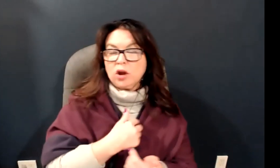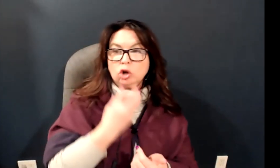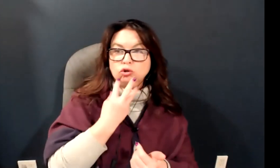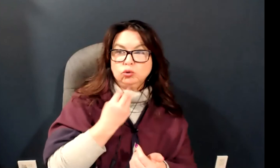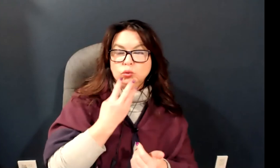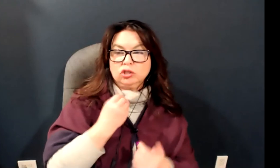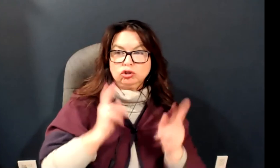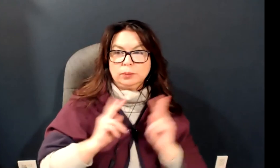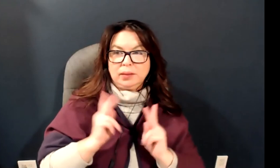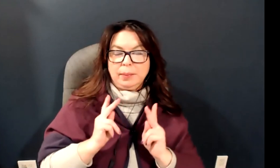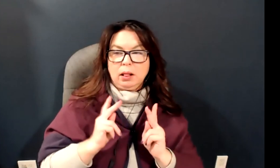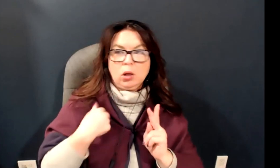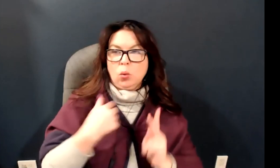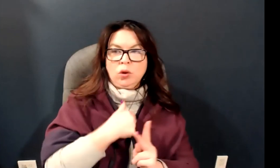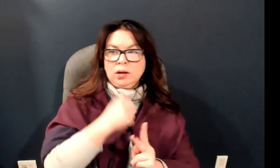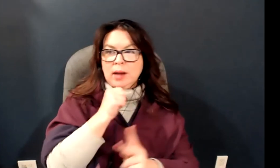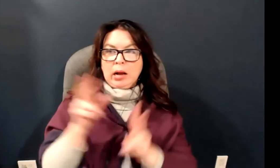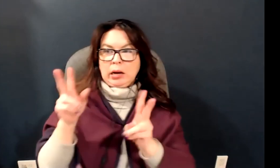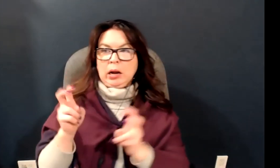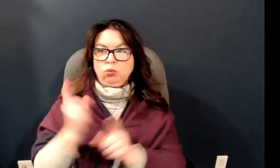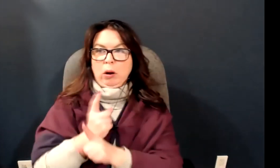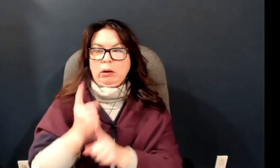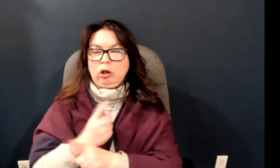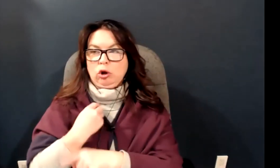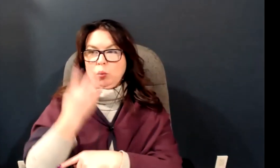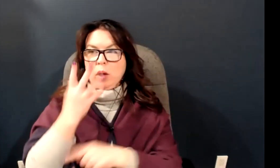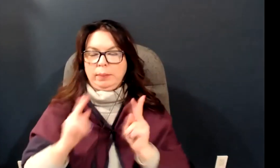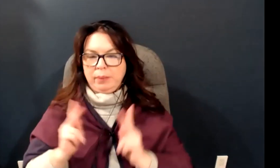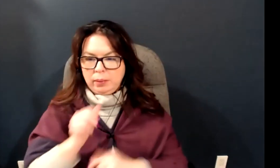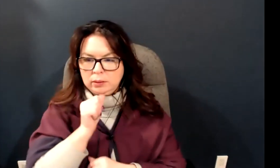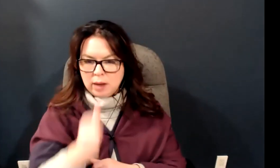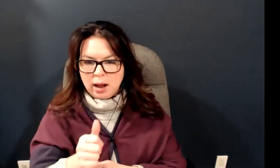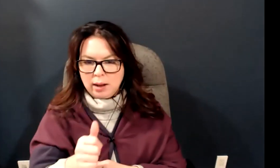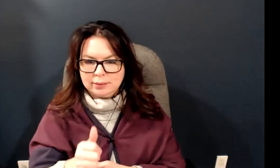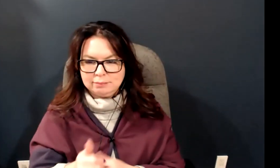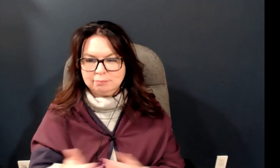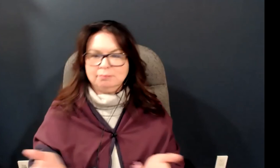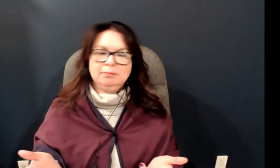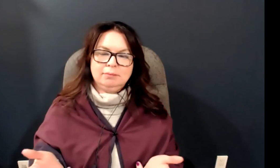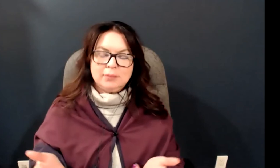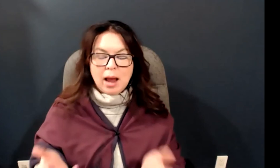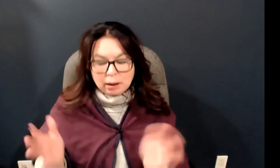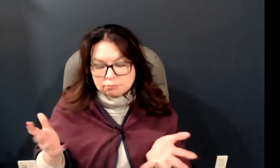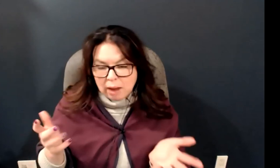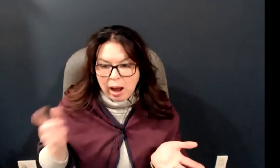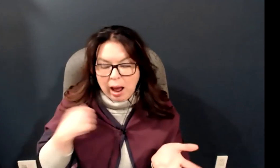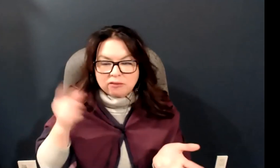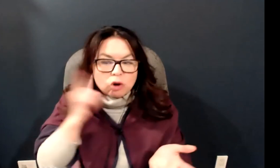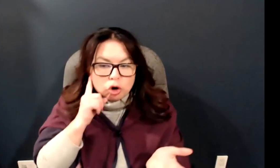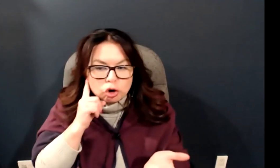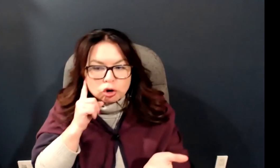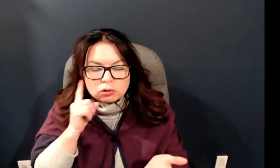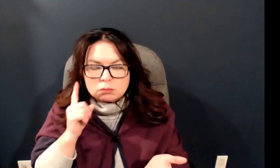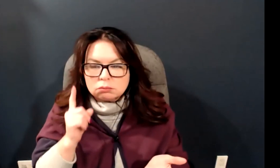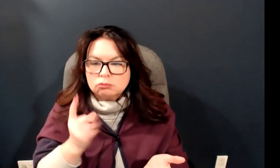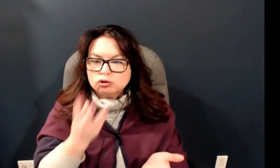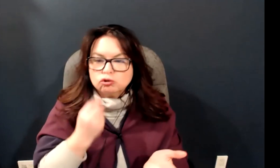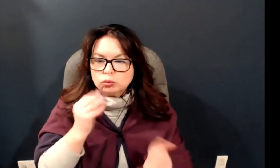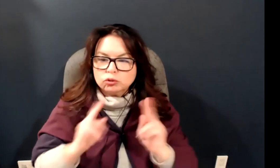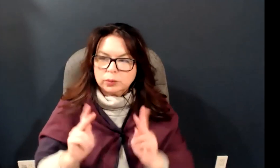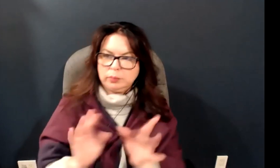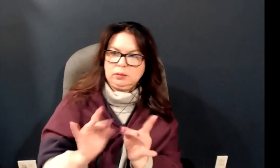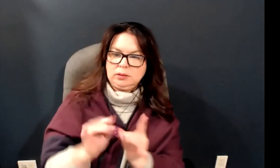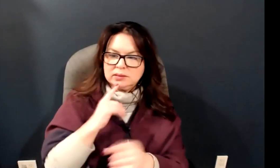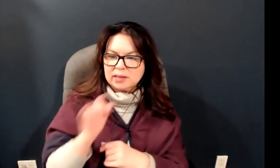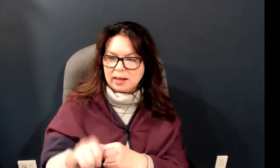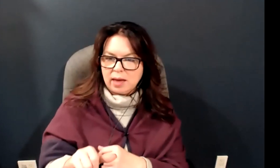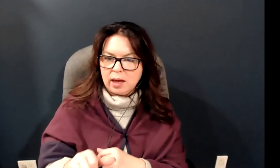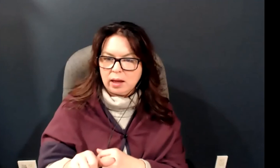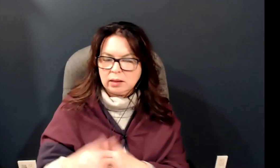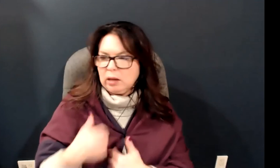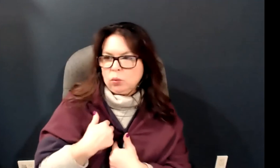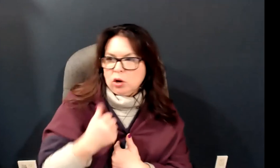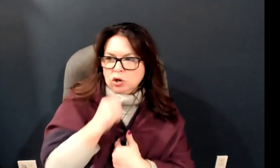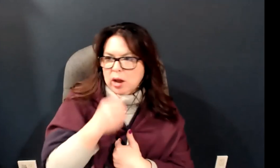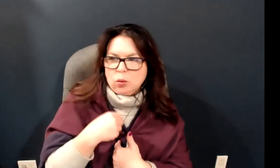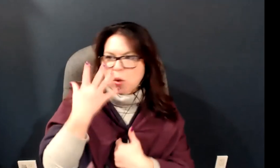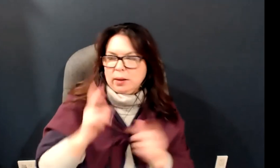learned that yesterday. And I wanted, I wanted, I wanted you to talk more about the role of